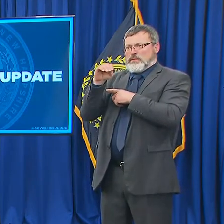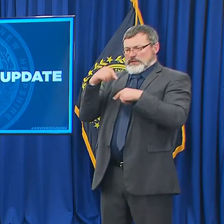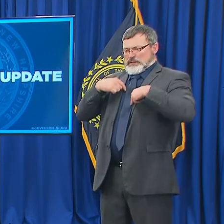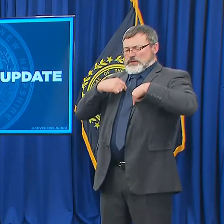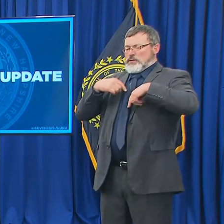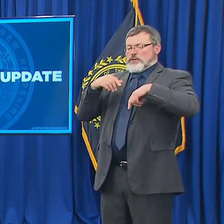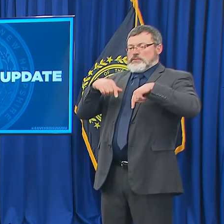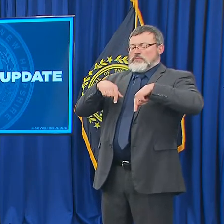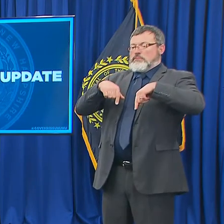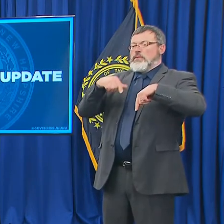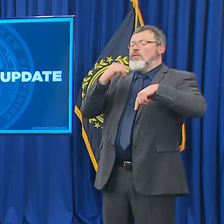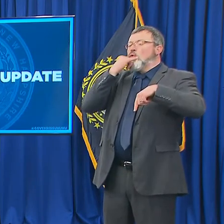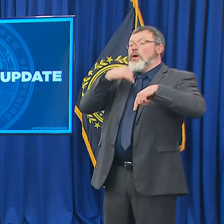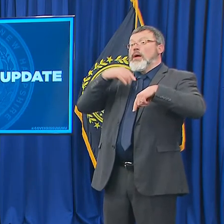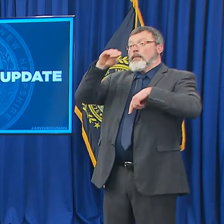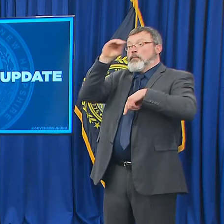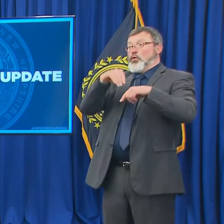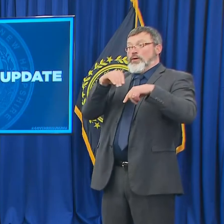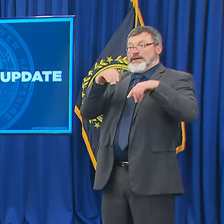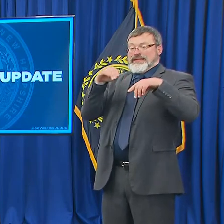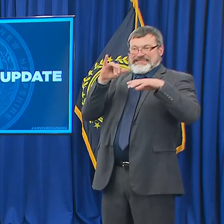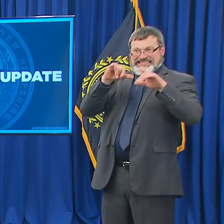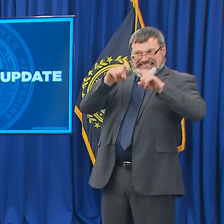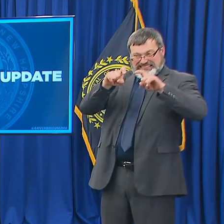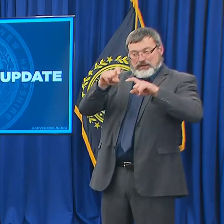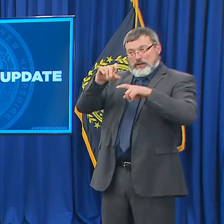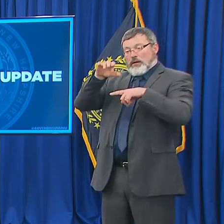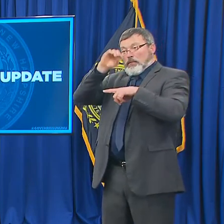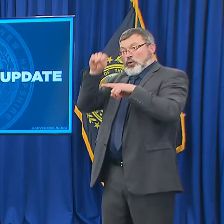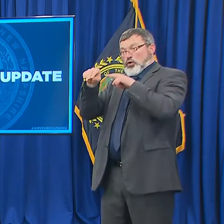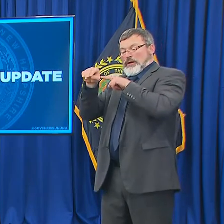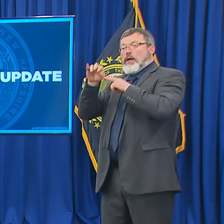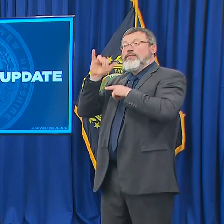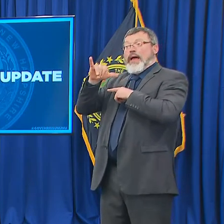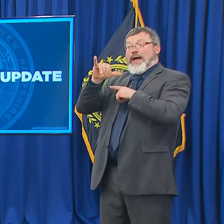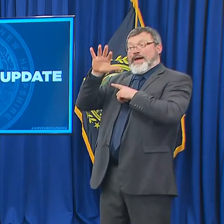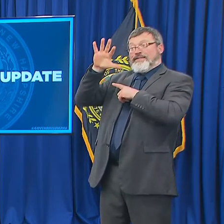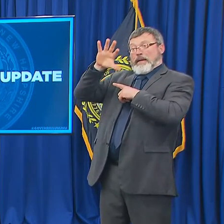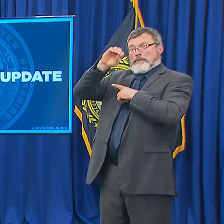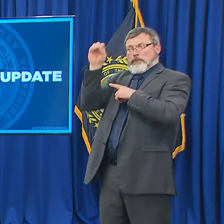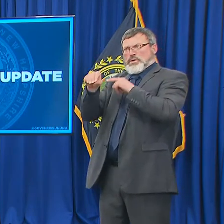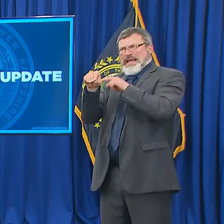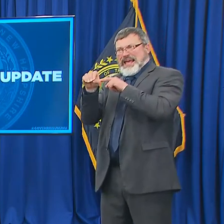The second a testing program that we are making available a list is completely voluntary